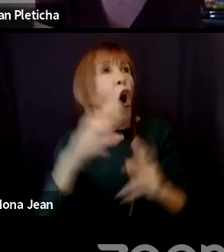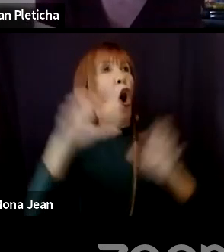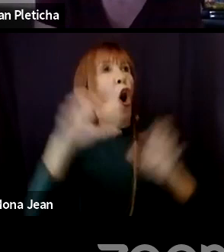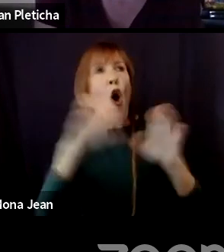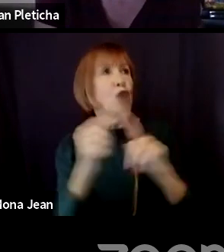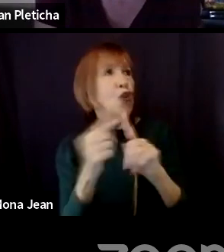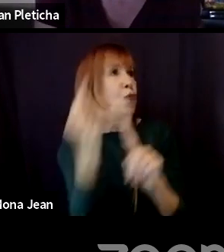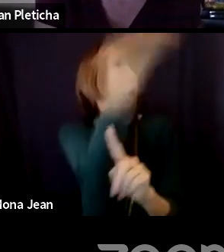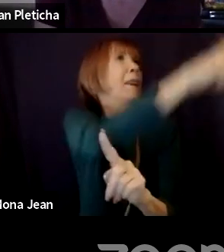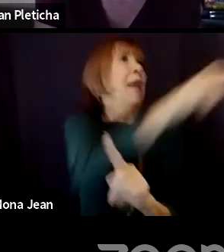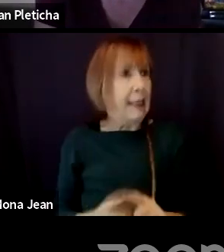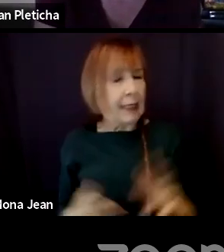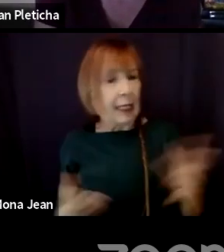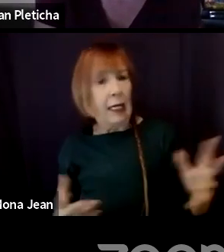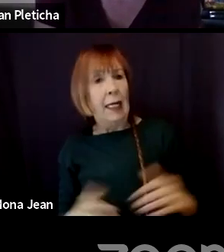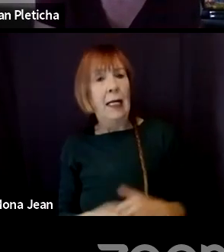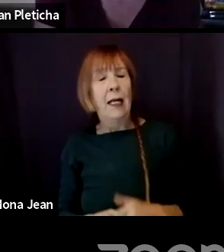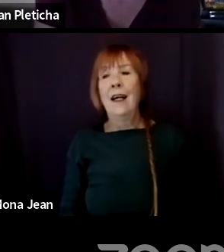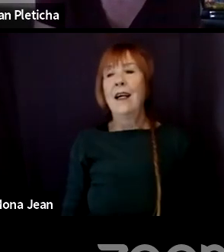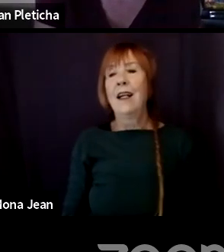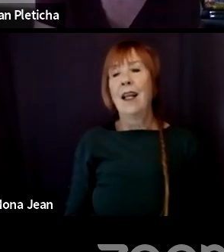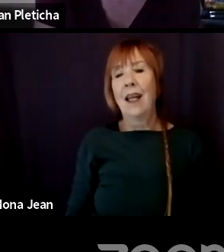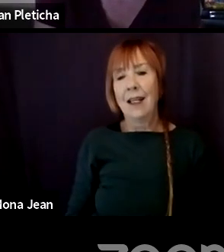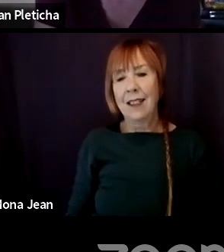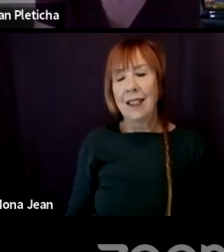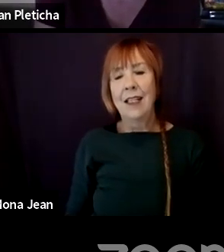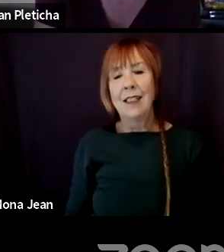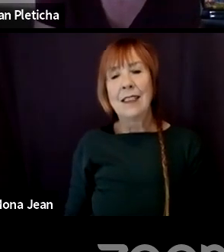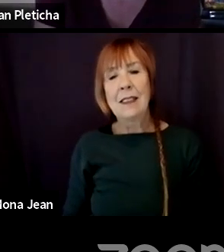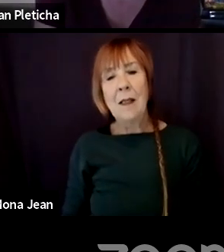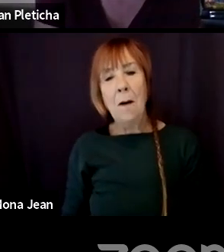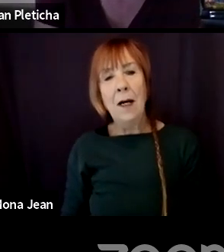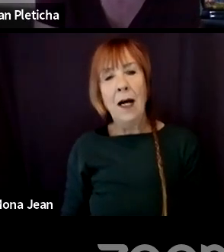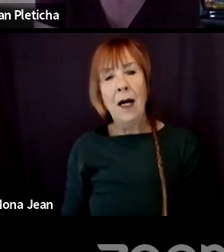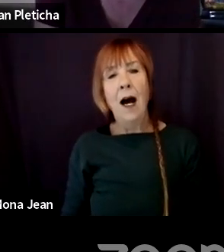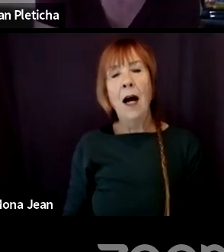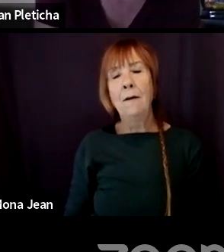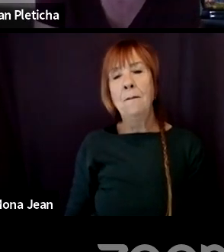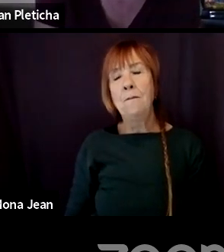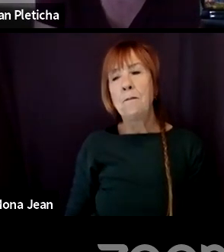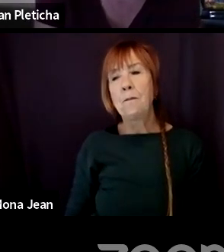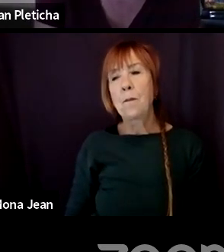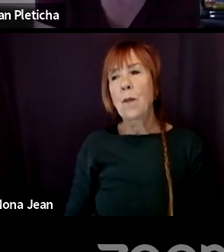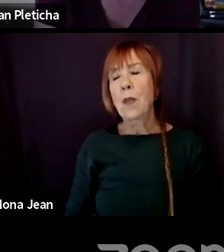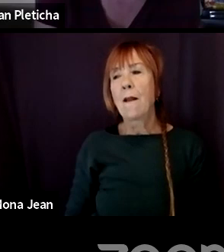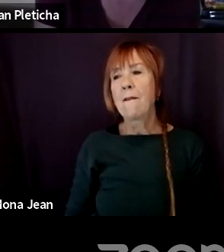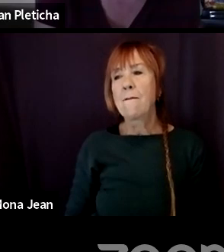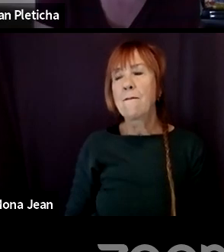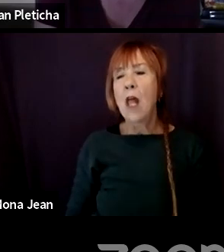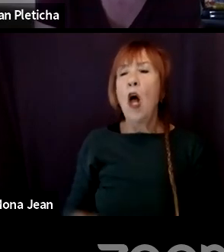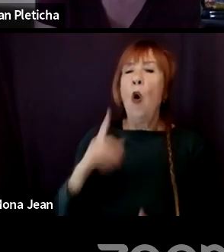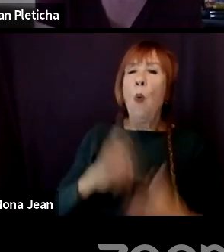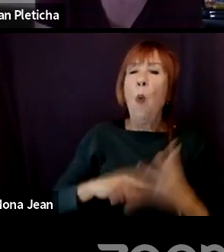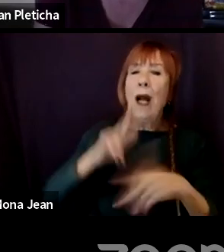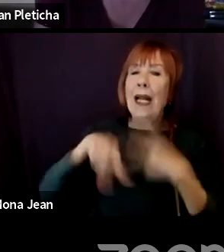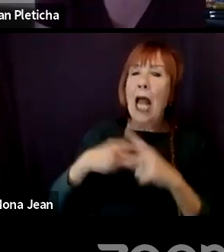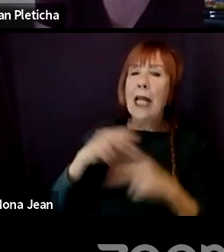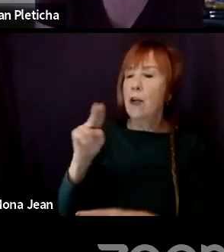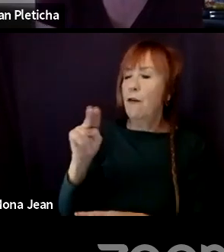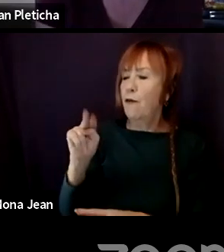like rather than asking like, what kind of notes, do you like to get? Yeah. What kind of notes, do you give when you're reading someone else's script?